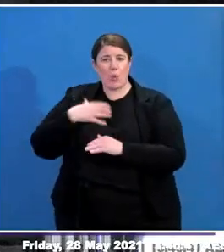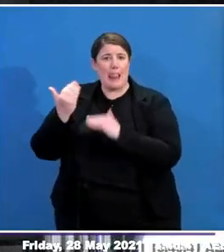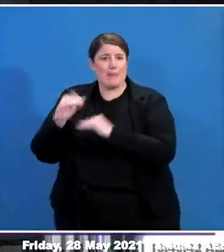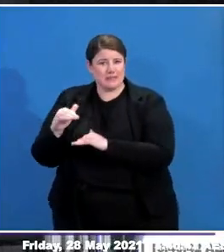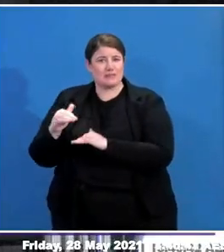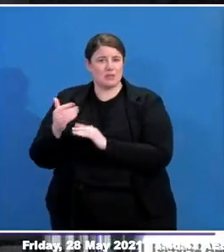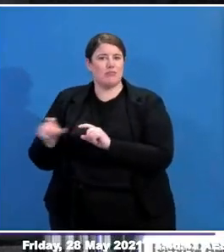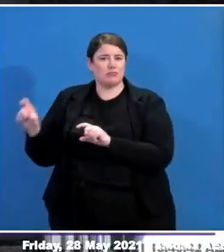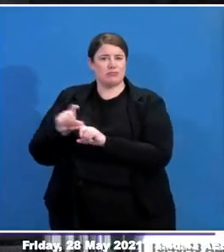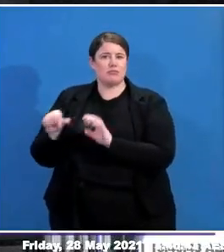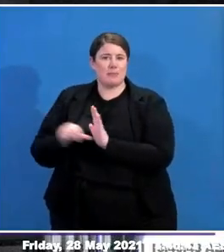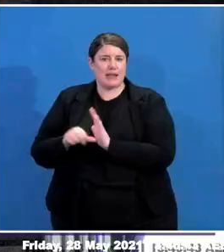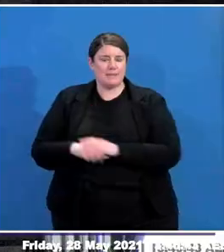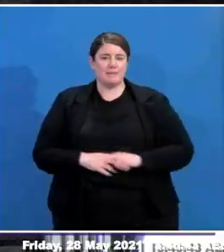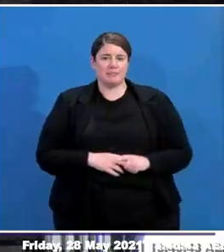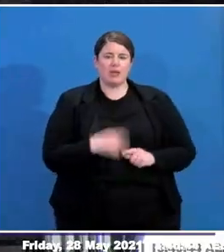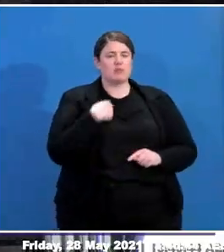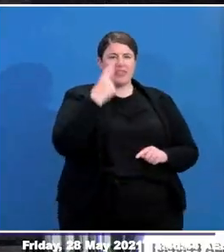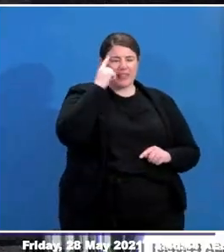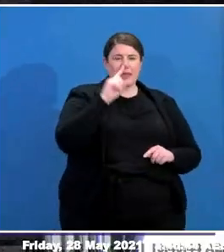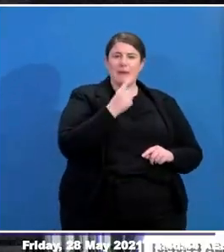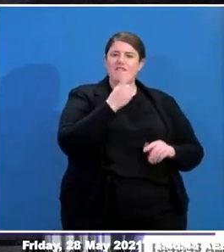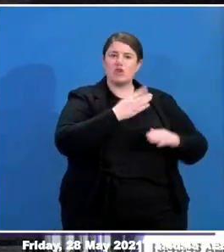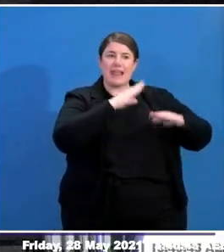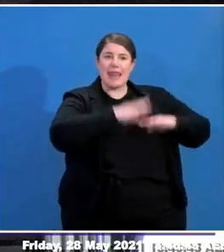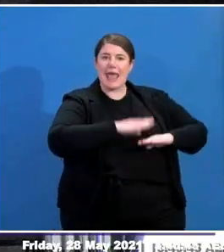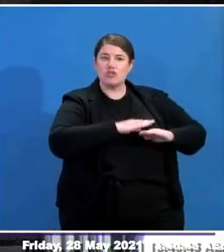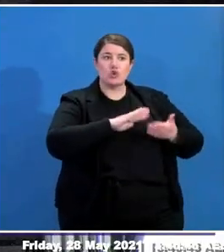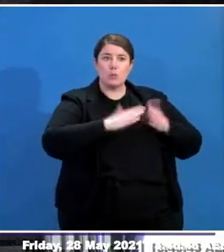I'm thinking here in particular of First Nations communities that might be further away.